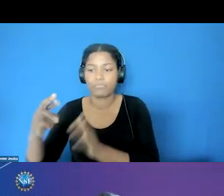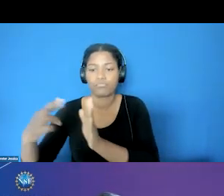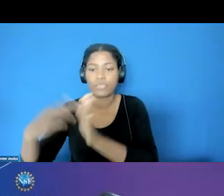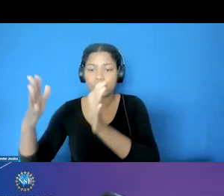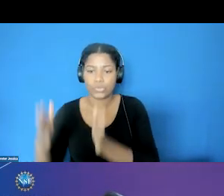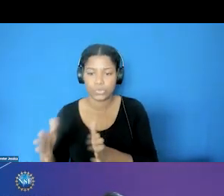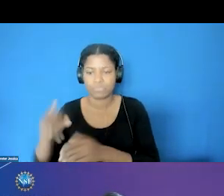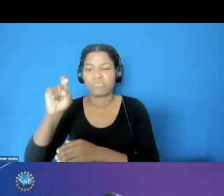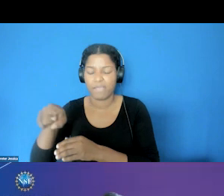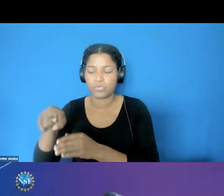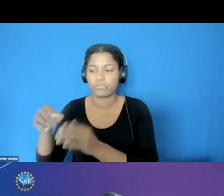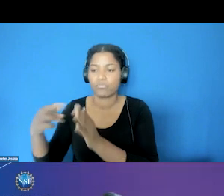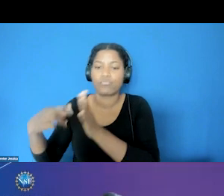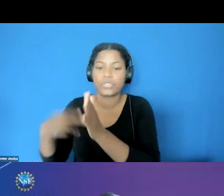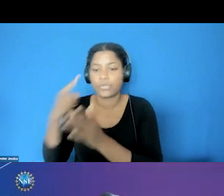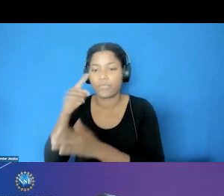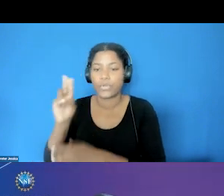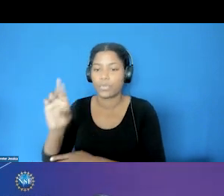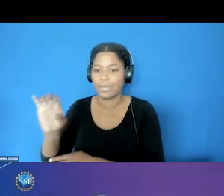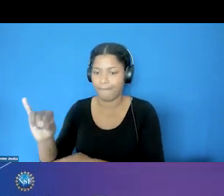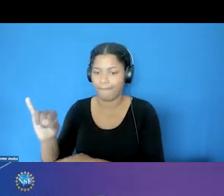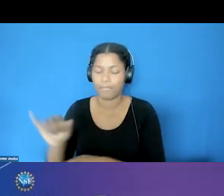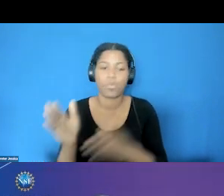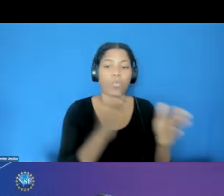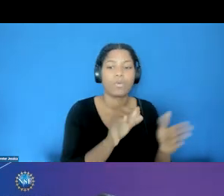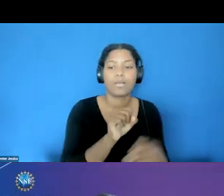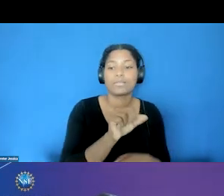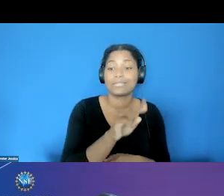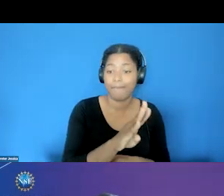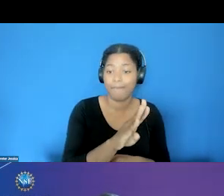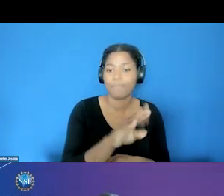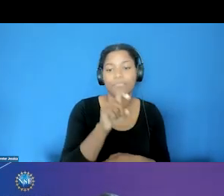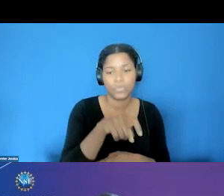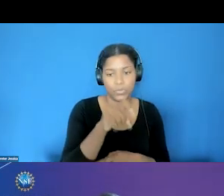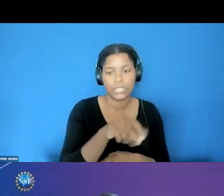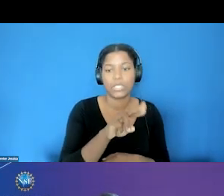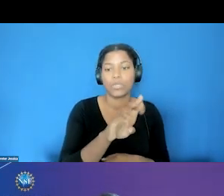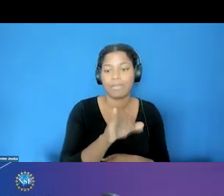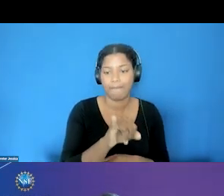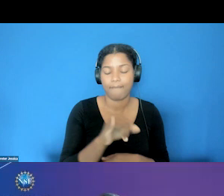And sub-awardee organizations need to get a UEI. There are separate processes that are available.